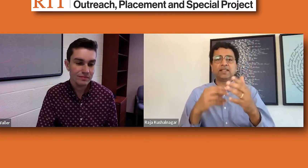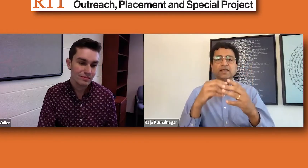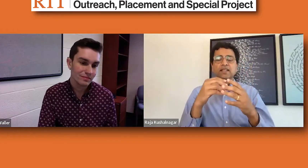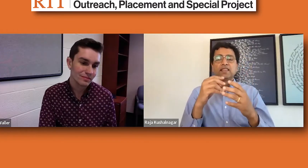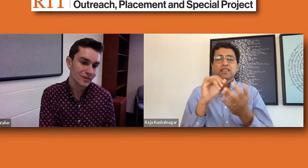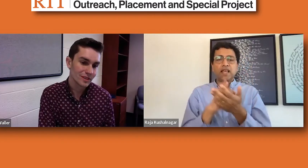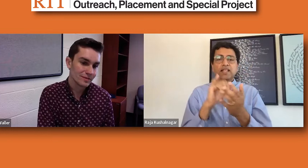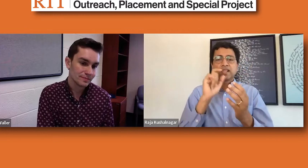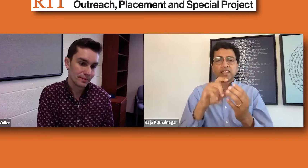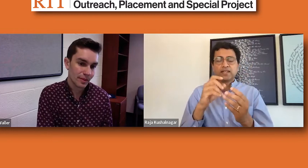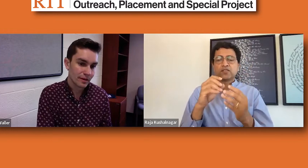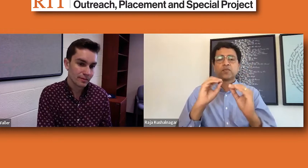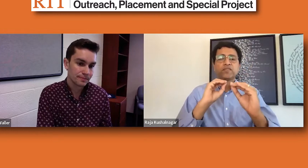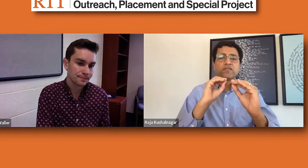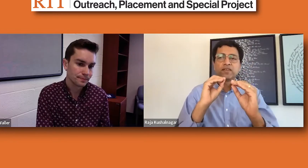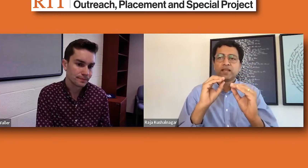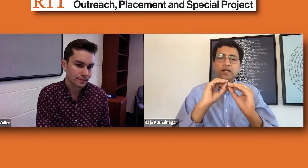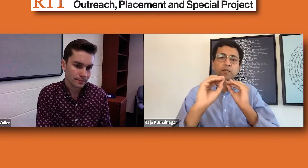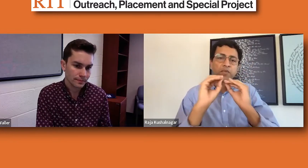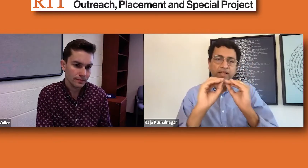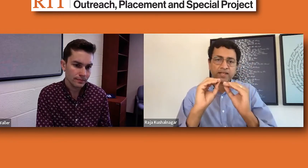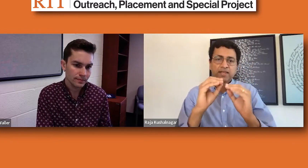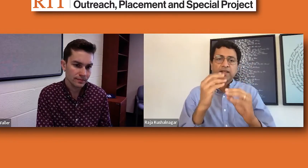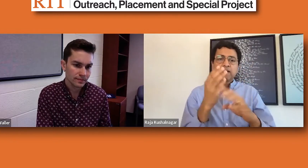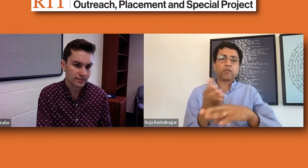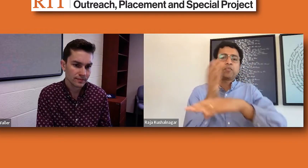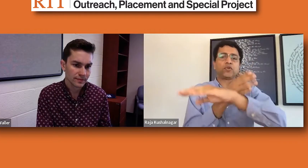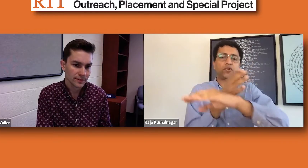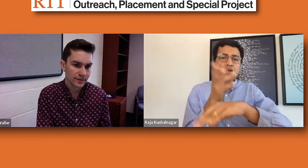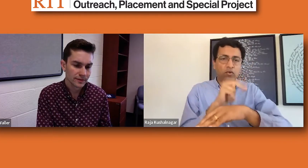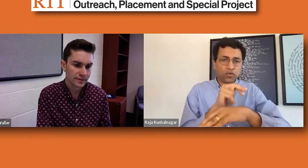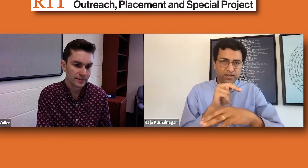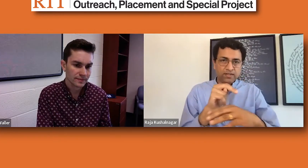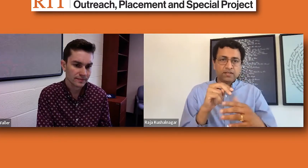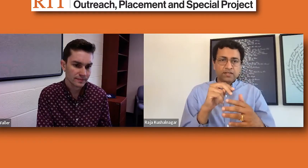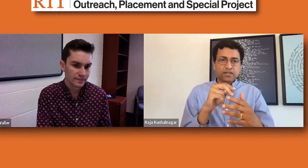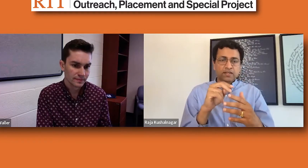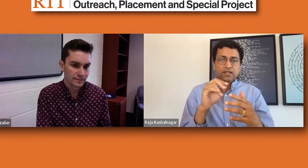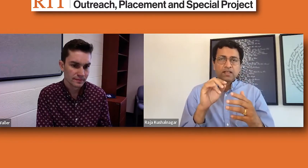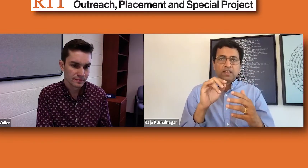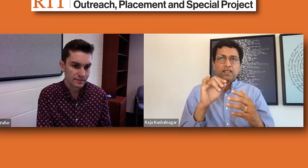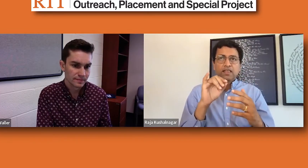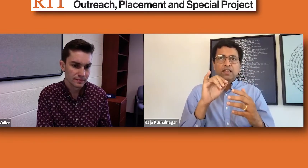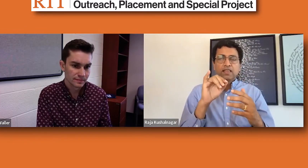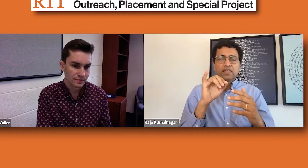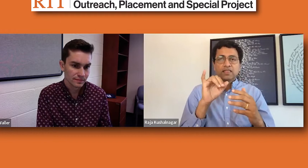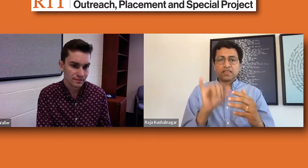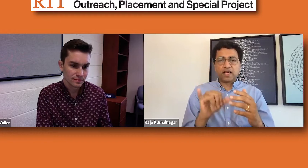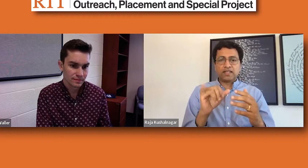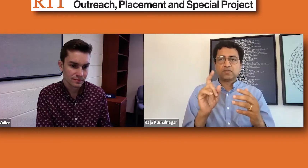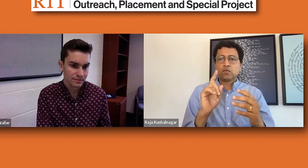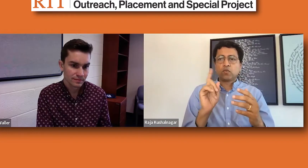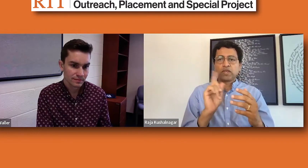But one of the things that's missing is the way to modify or improve it.